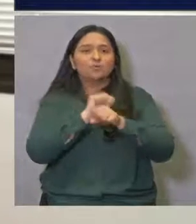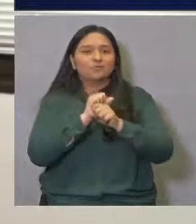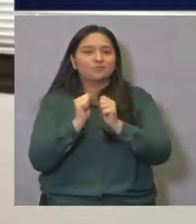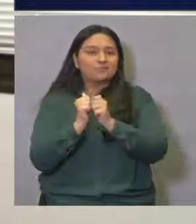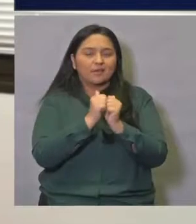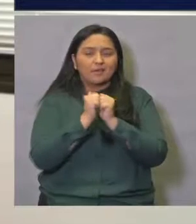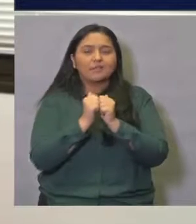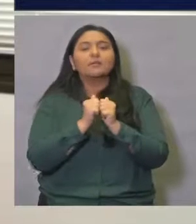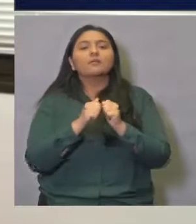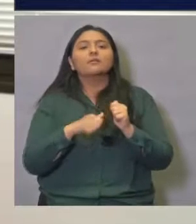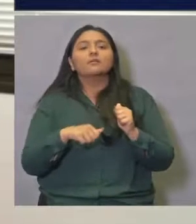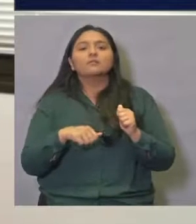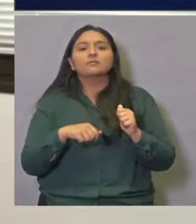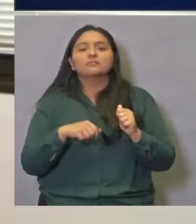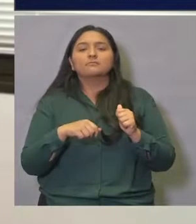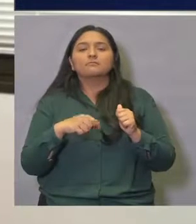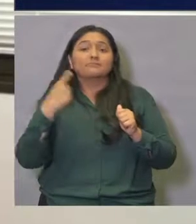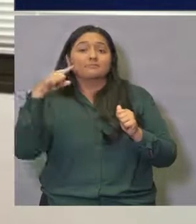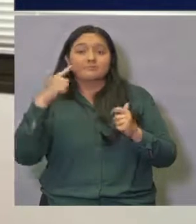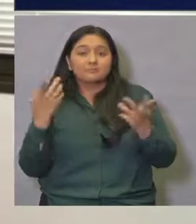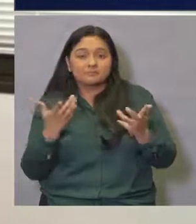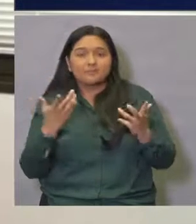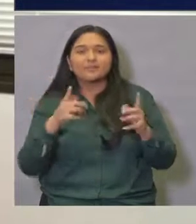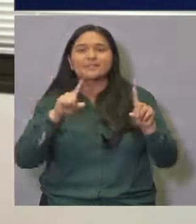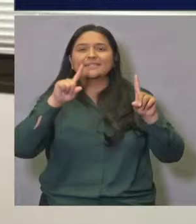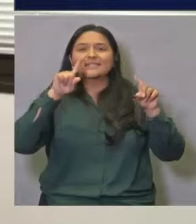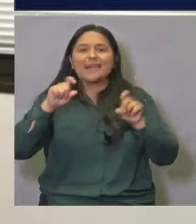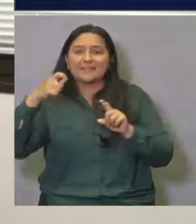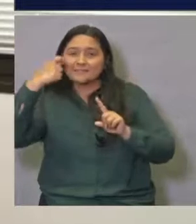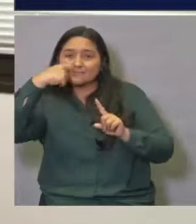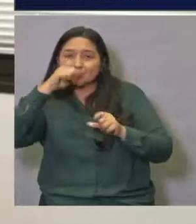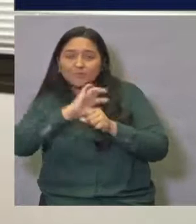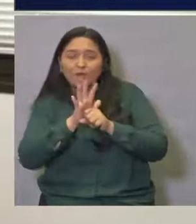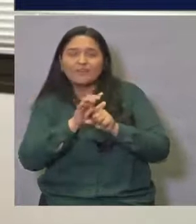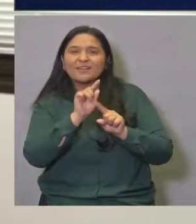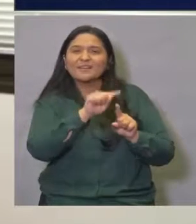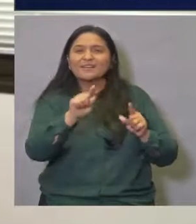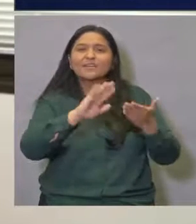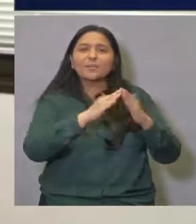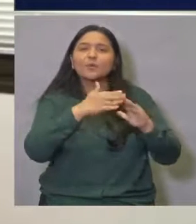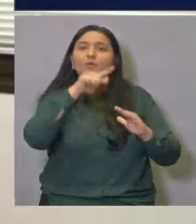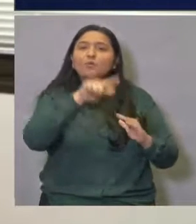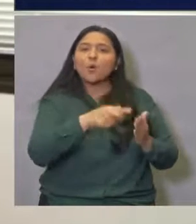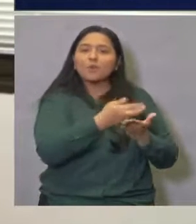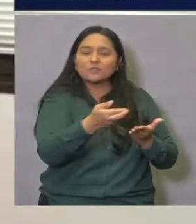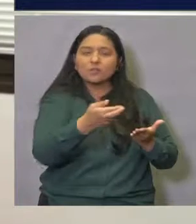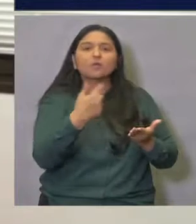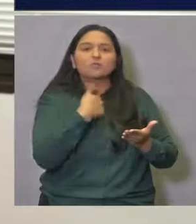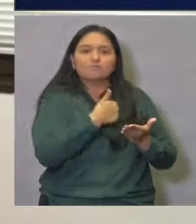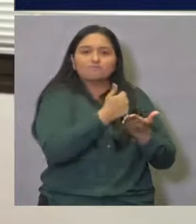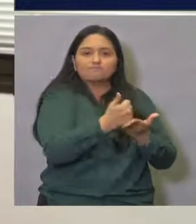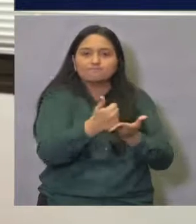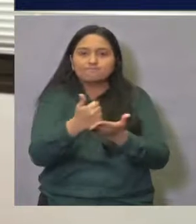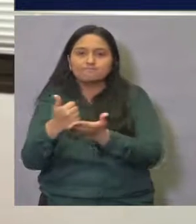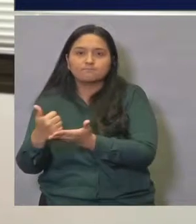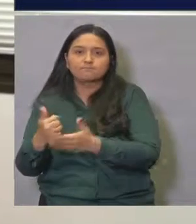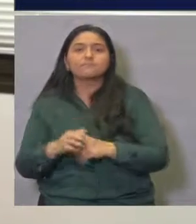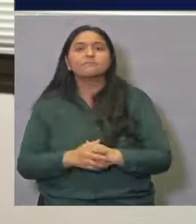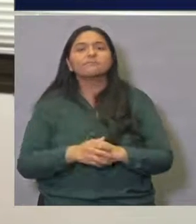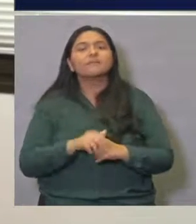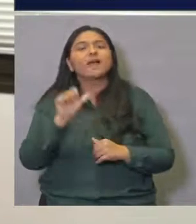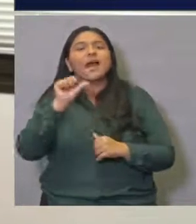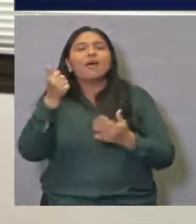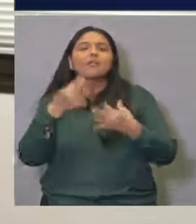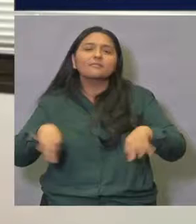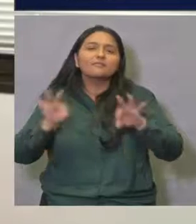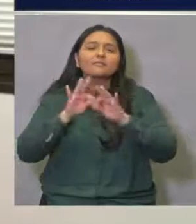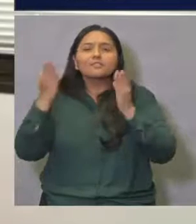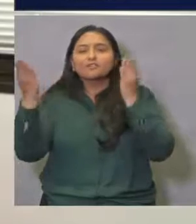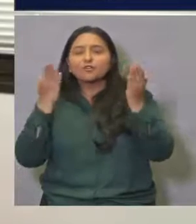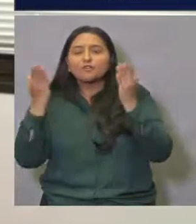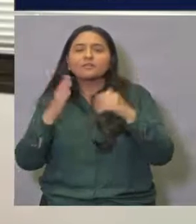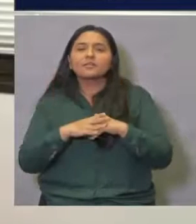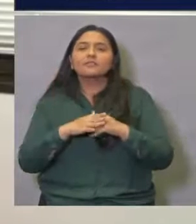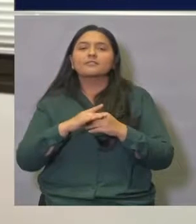BRINDADO CUIDADO A LAS